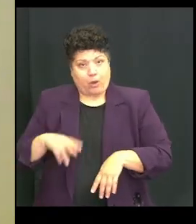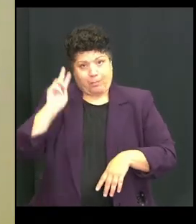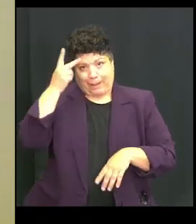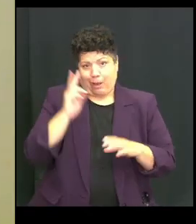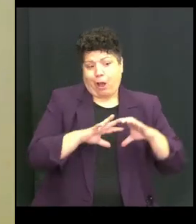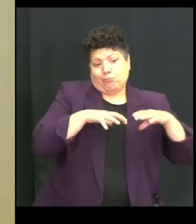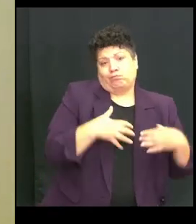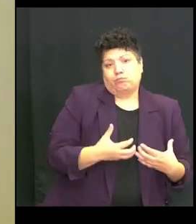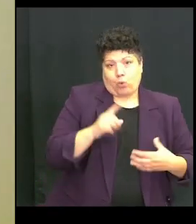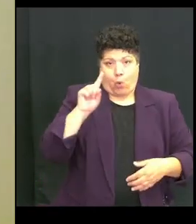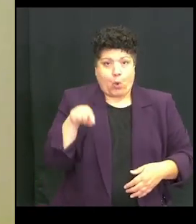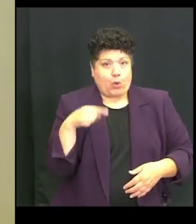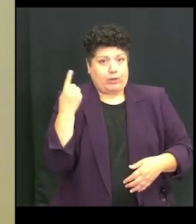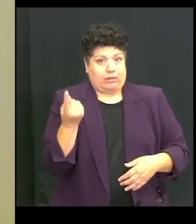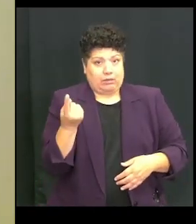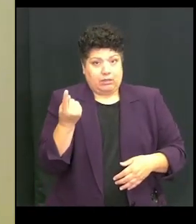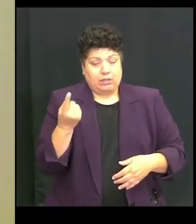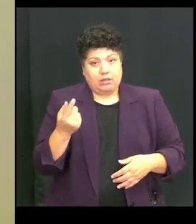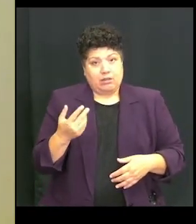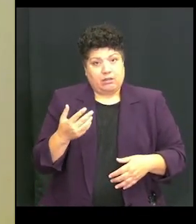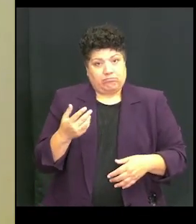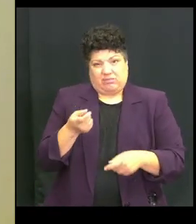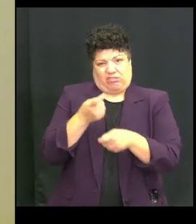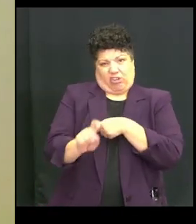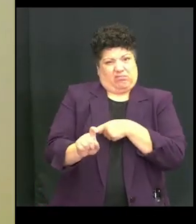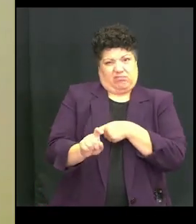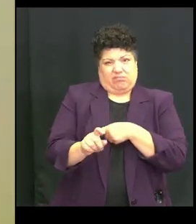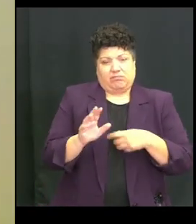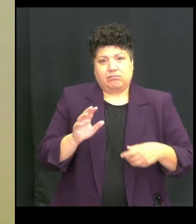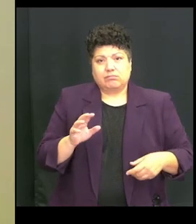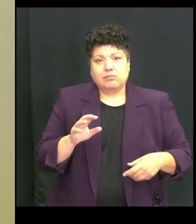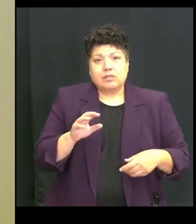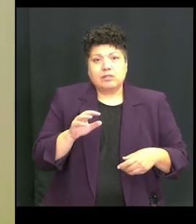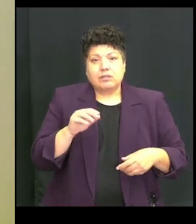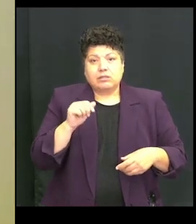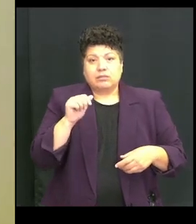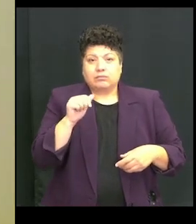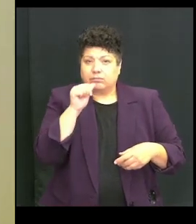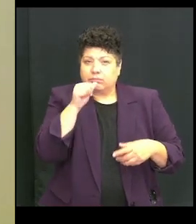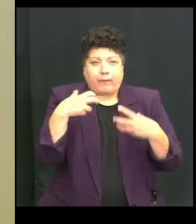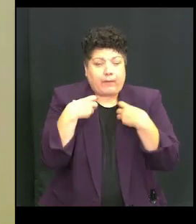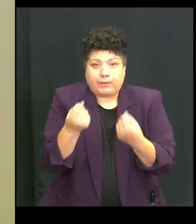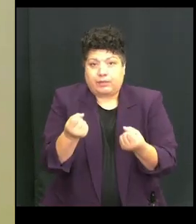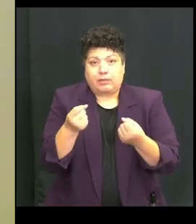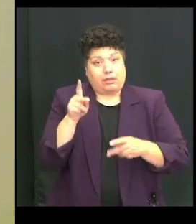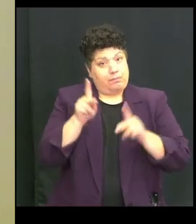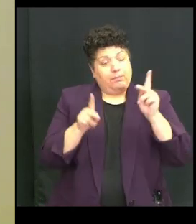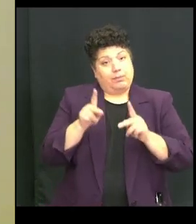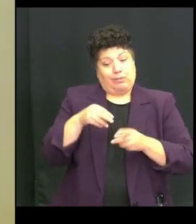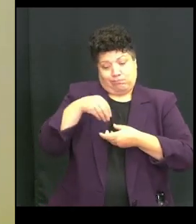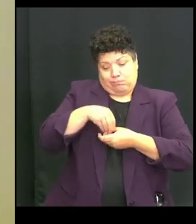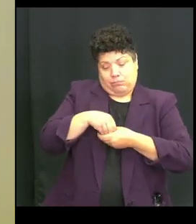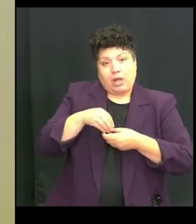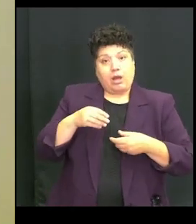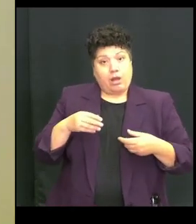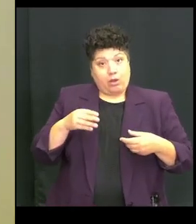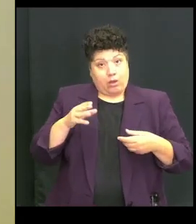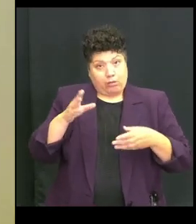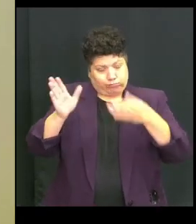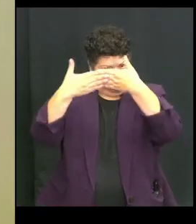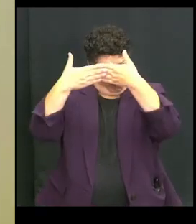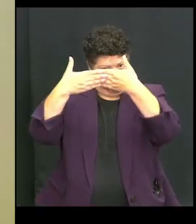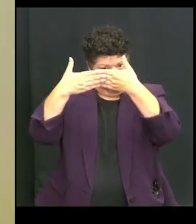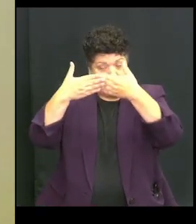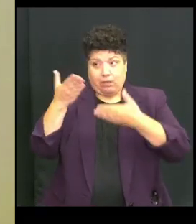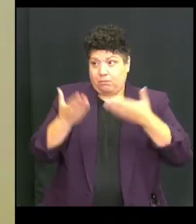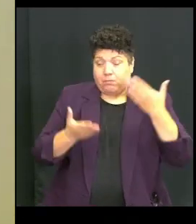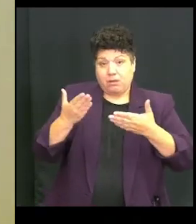I think it's quite toxic for people's ability to be open and say, "Maybe I'm wrong about that", or,